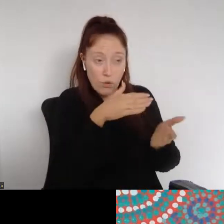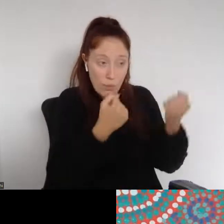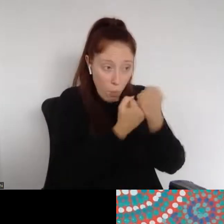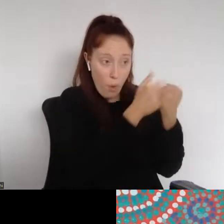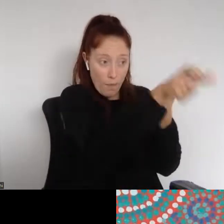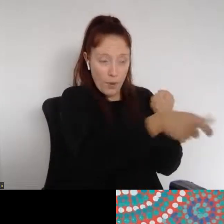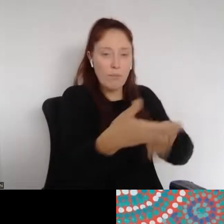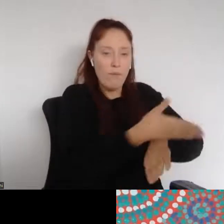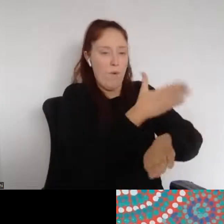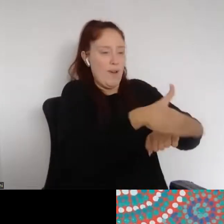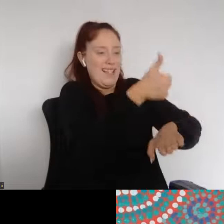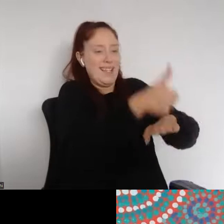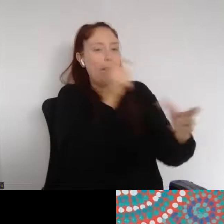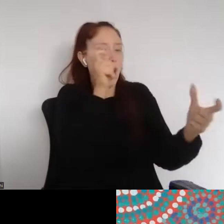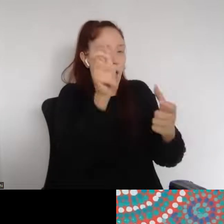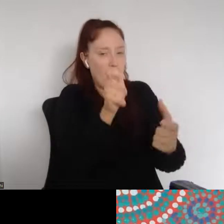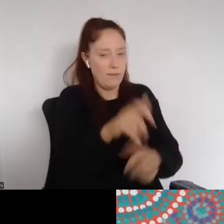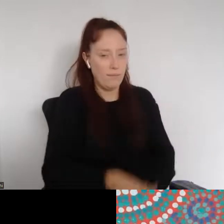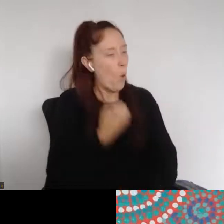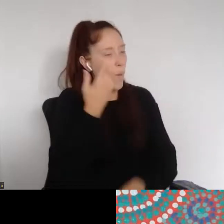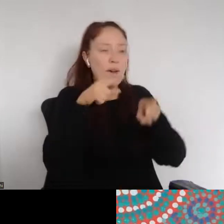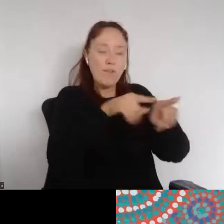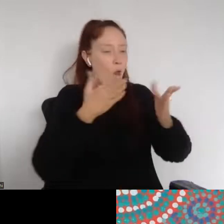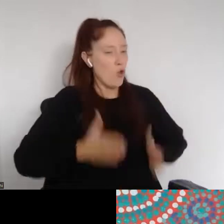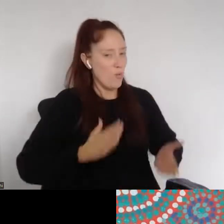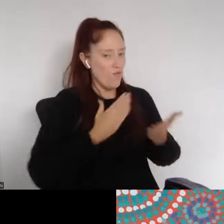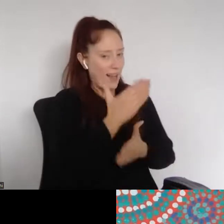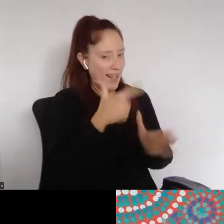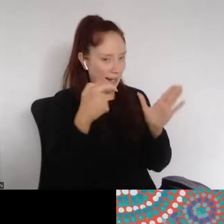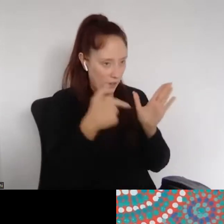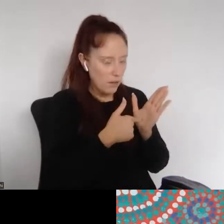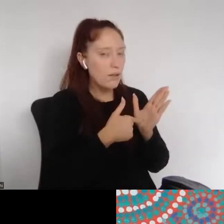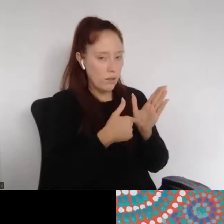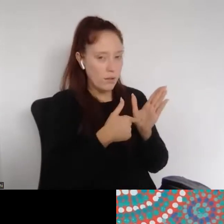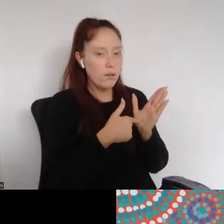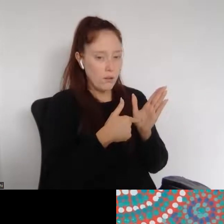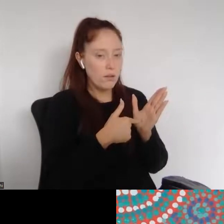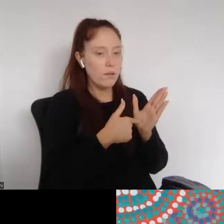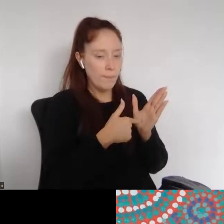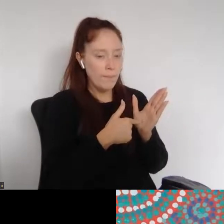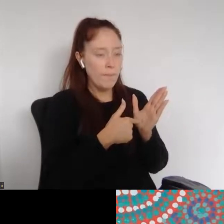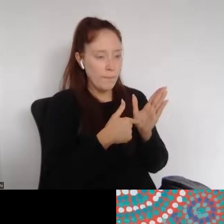with the convention on the rights of persons with disability to approach it with a supported sense